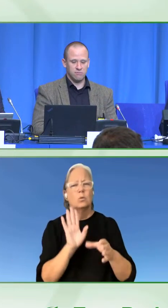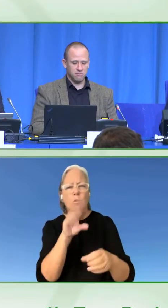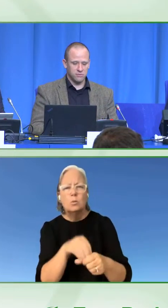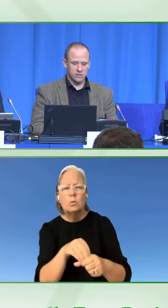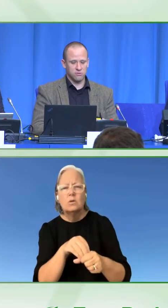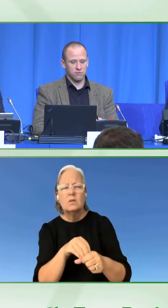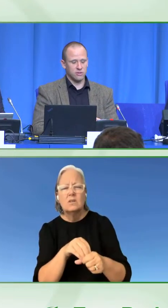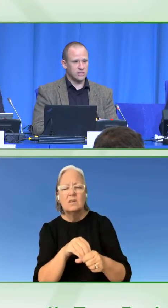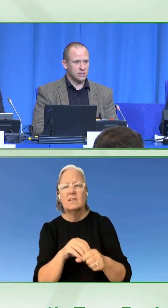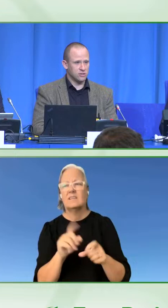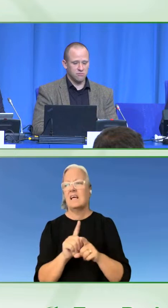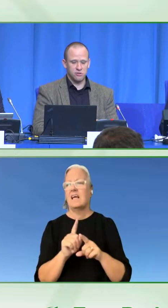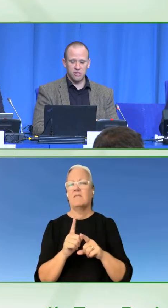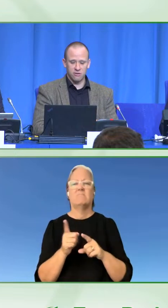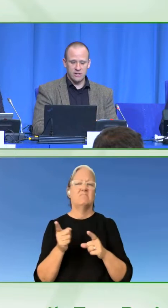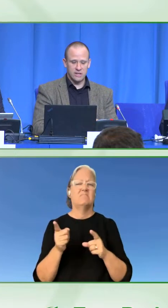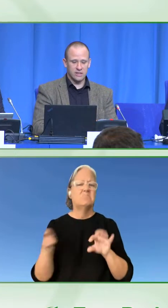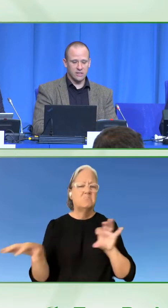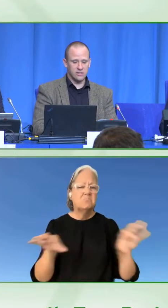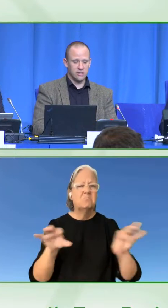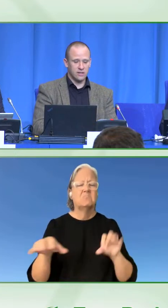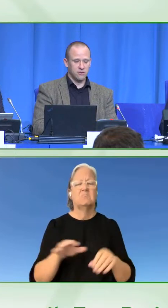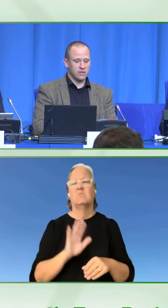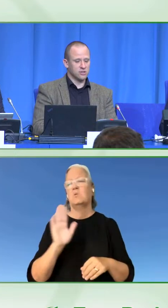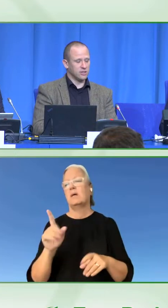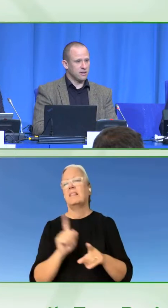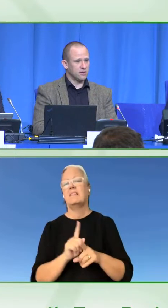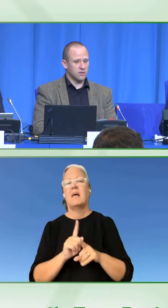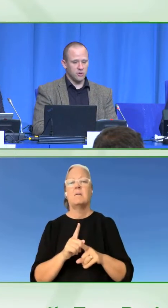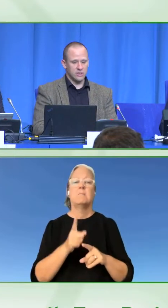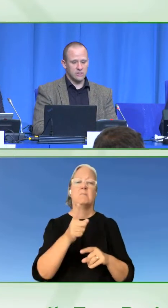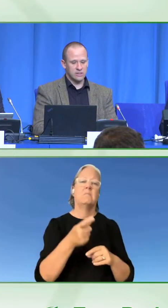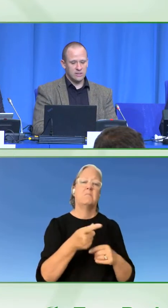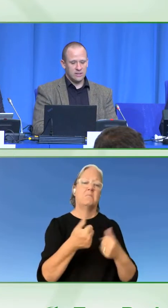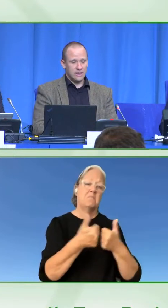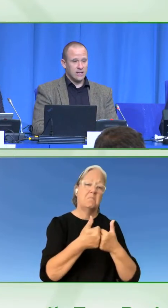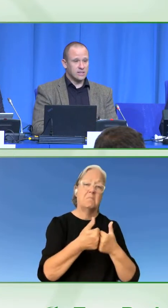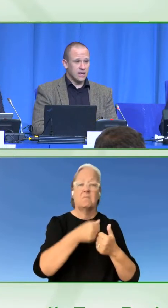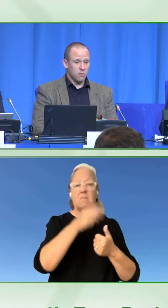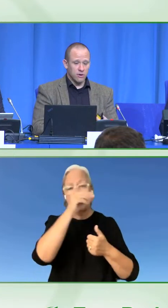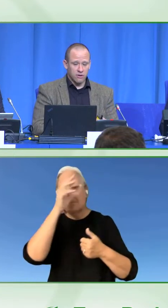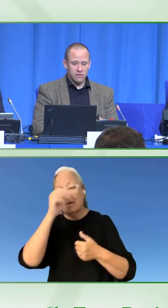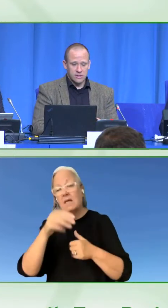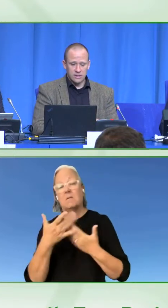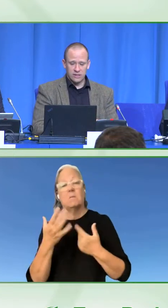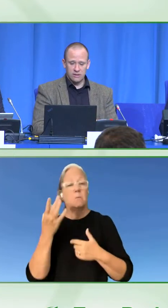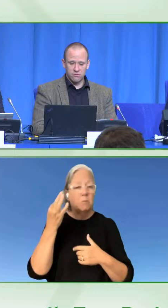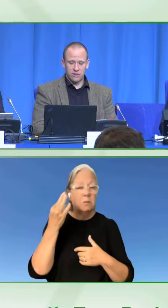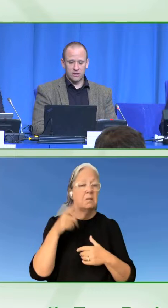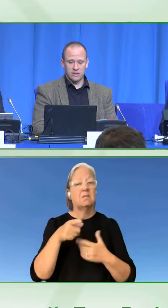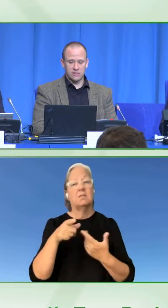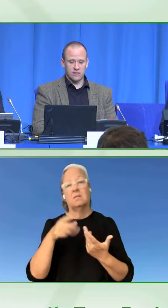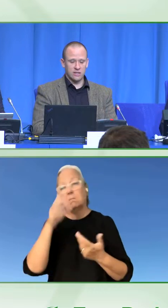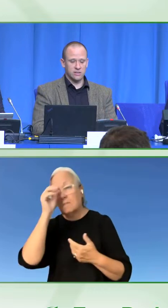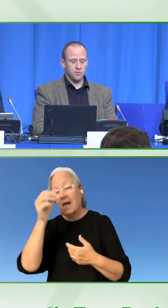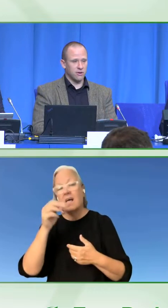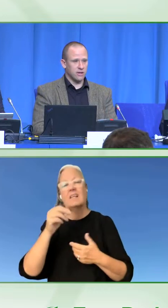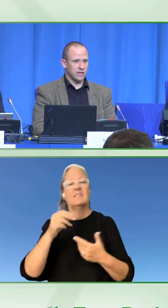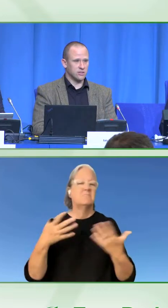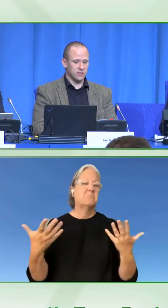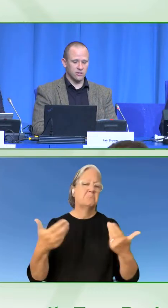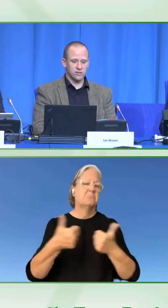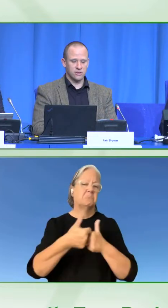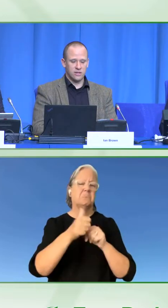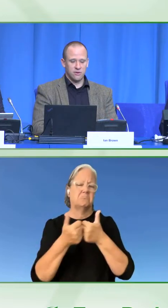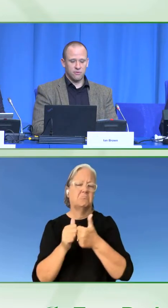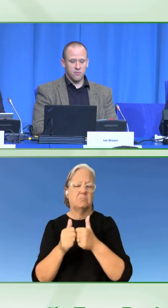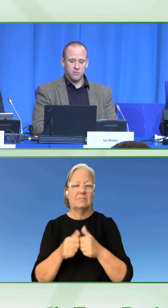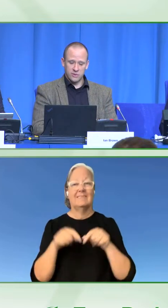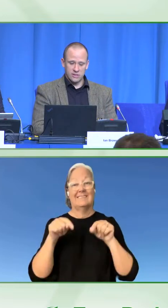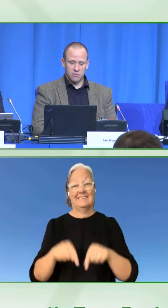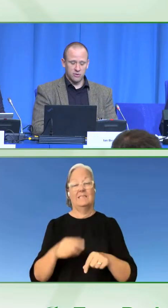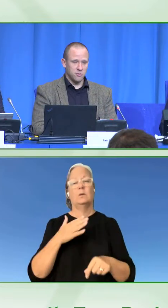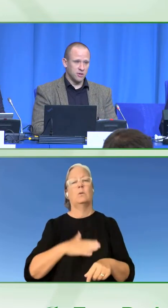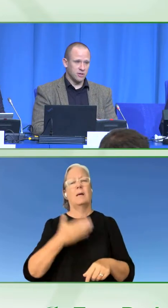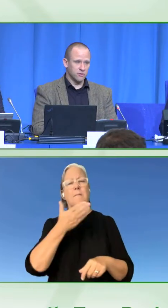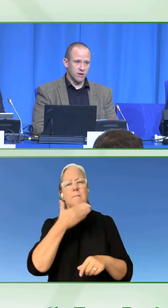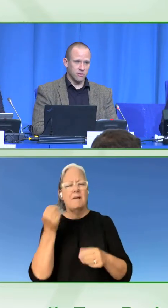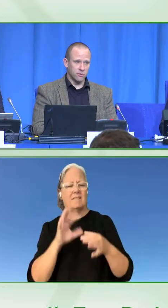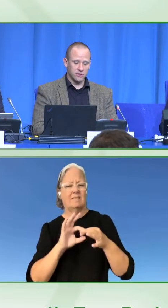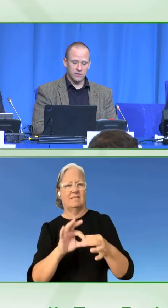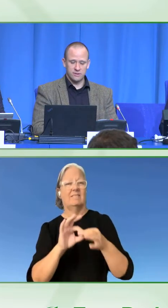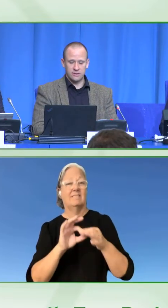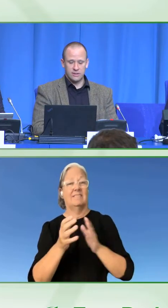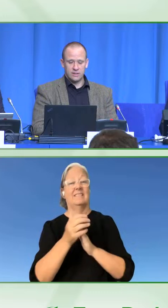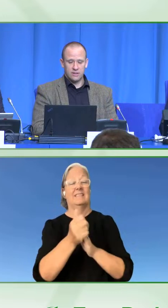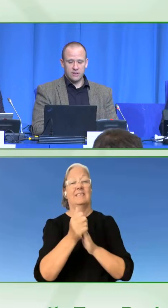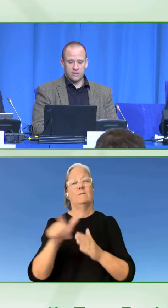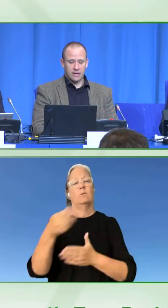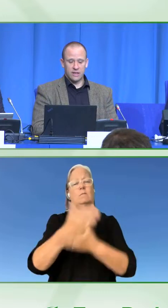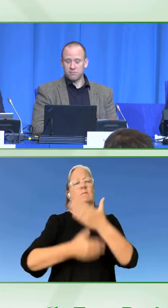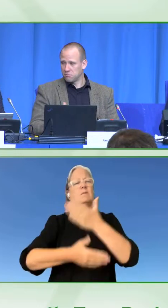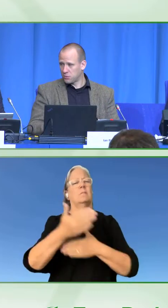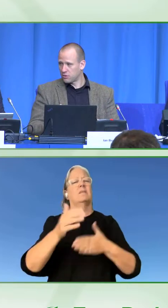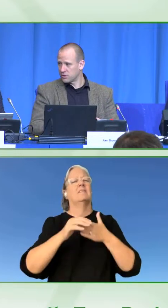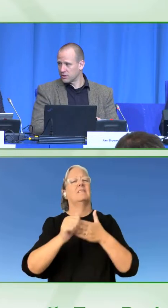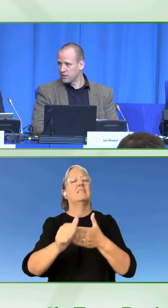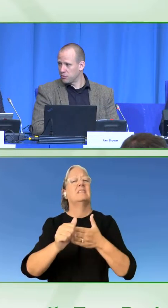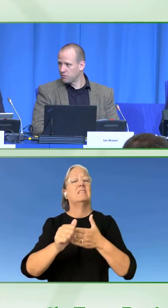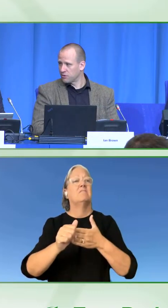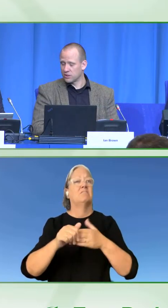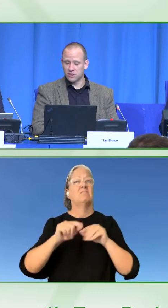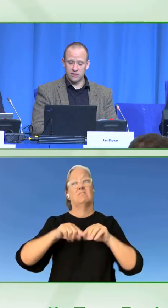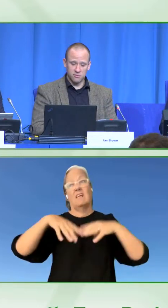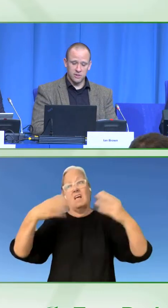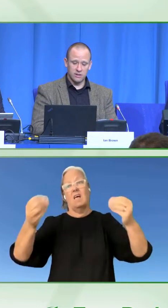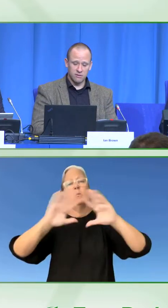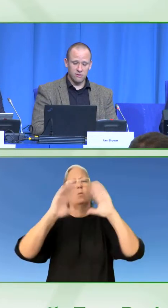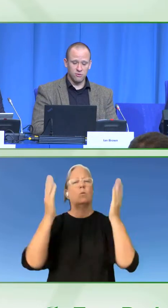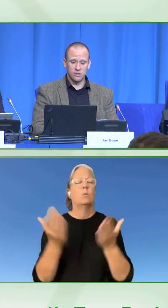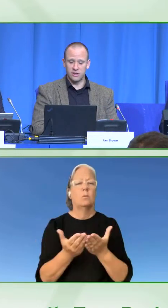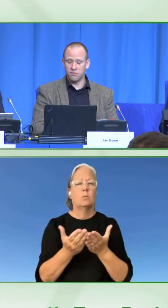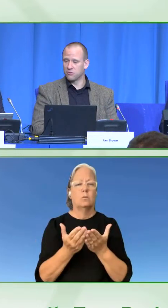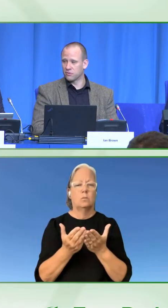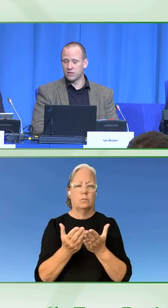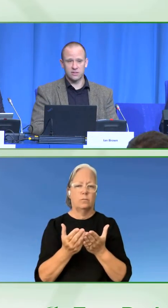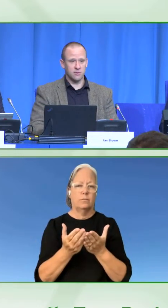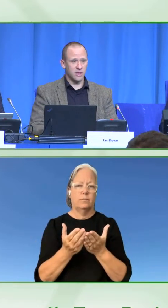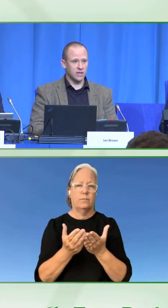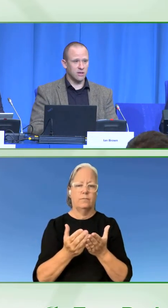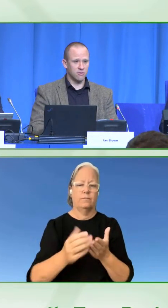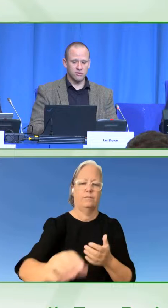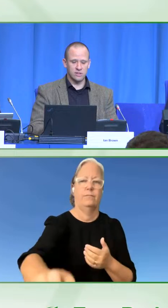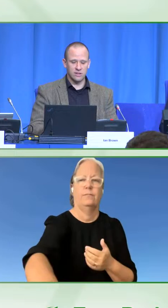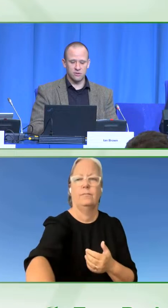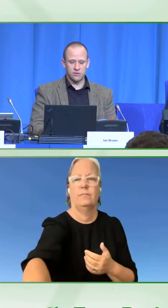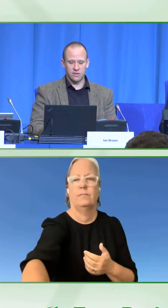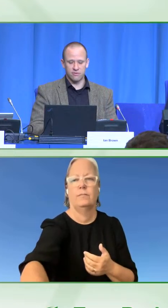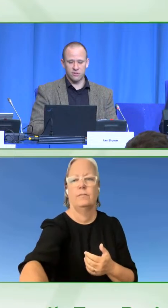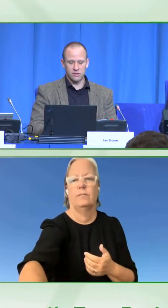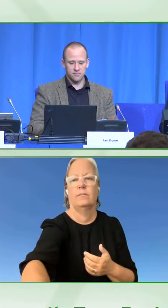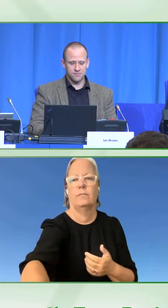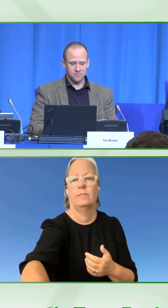With that impulse and with that passion I would like to move over to our dear friends